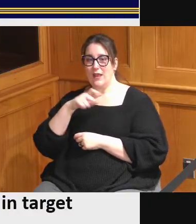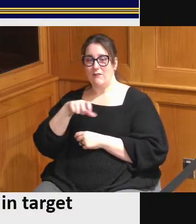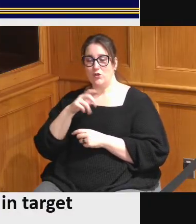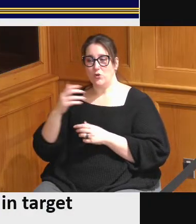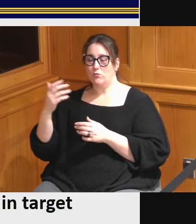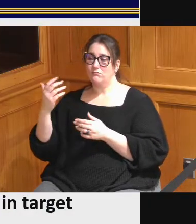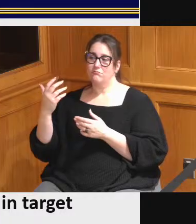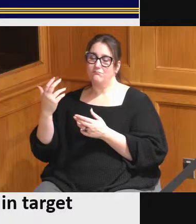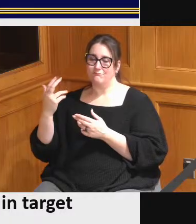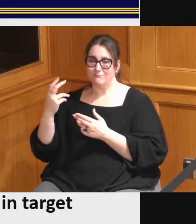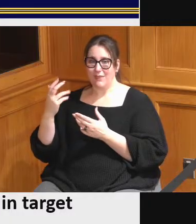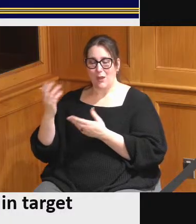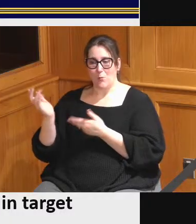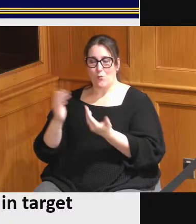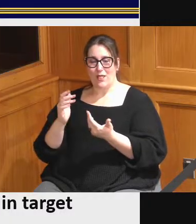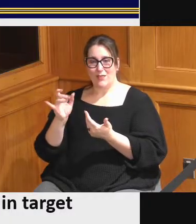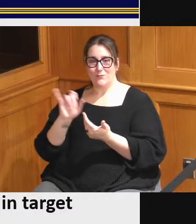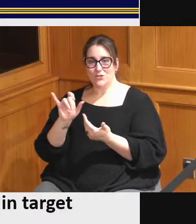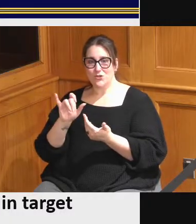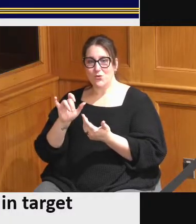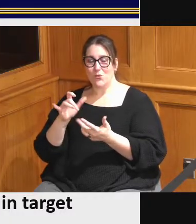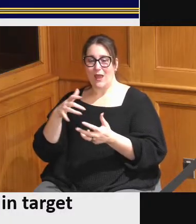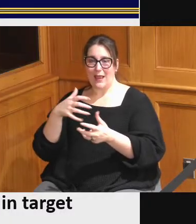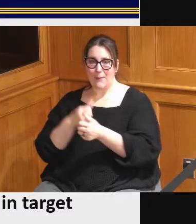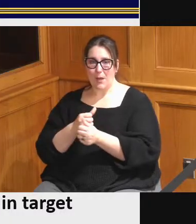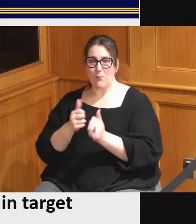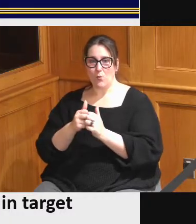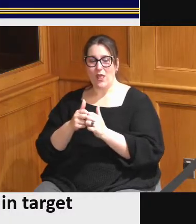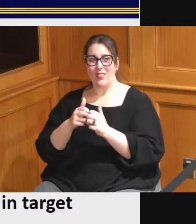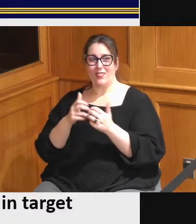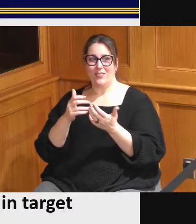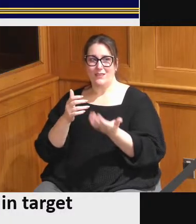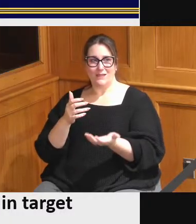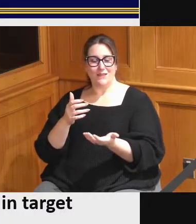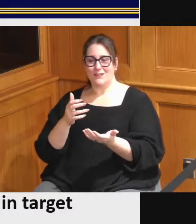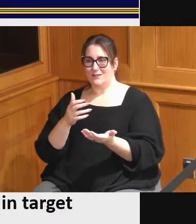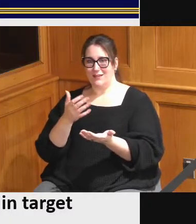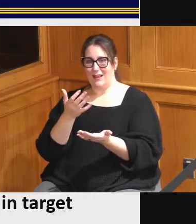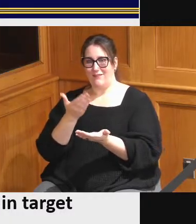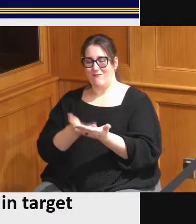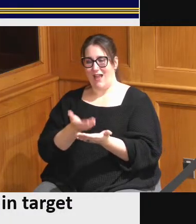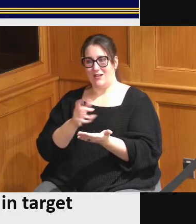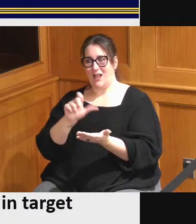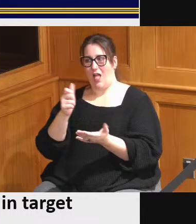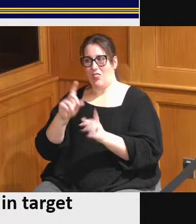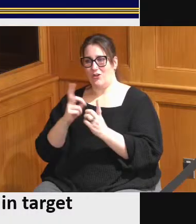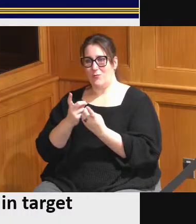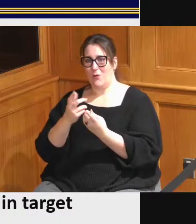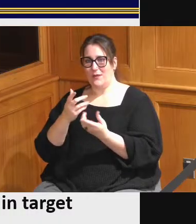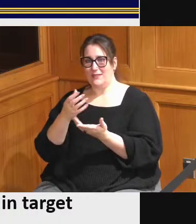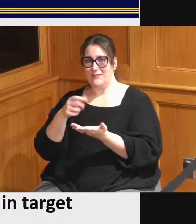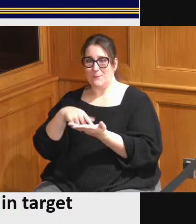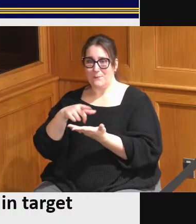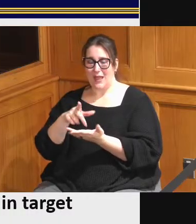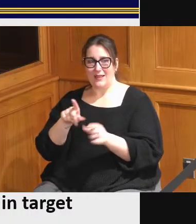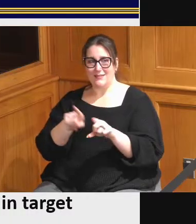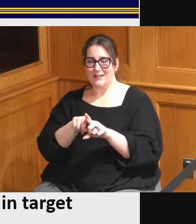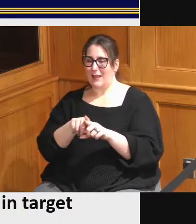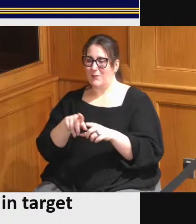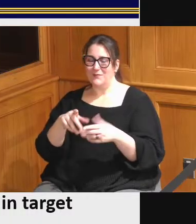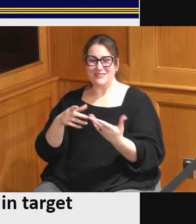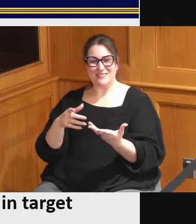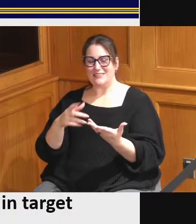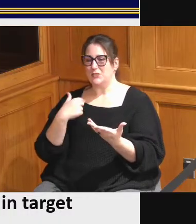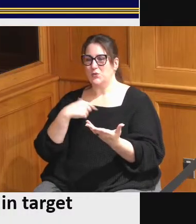costs of living and keep up with what in fact other departments pay, etc. So, uh, you know,